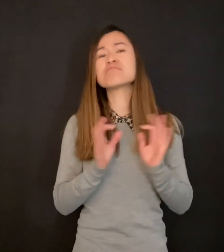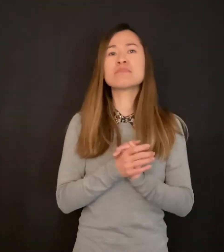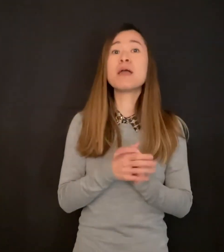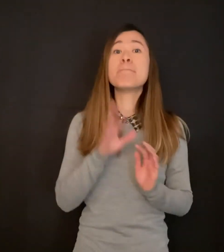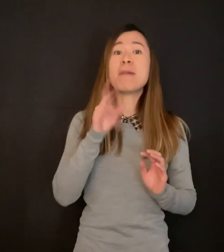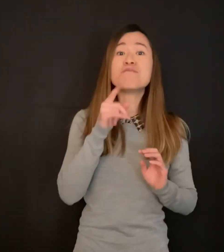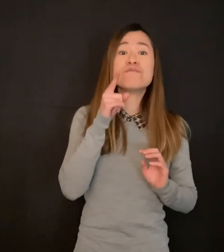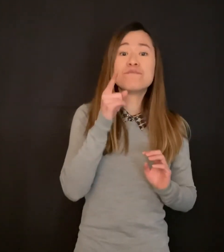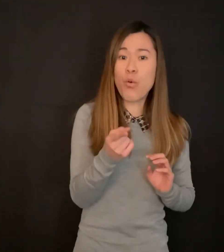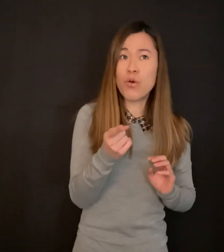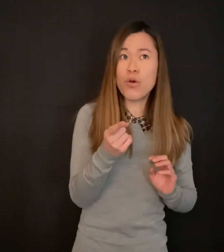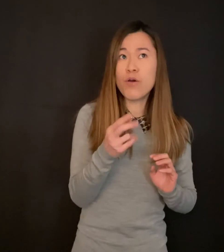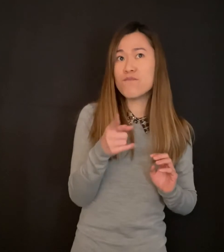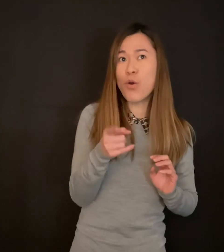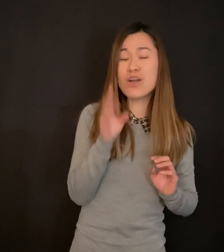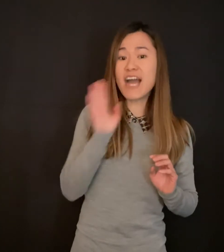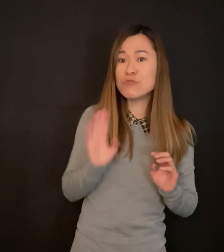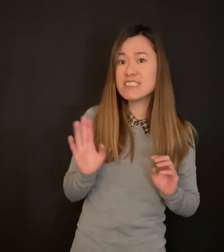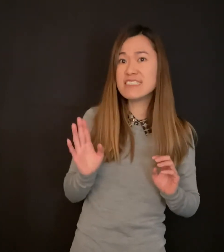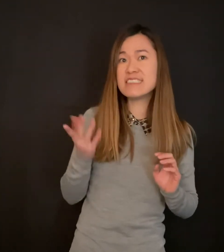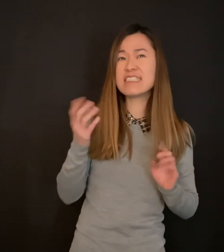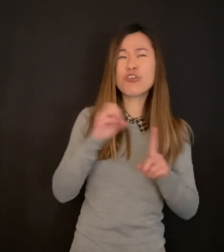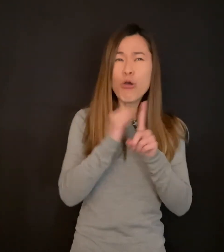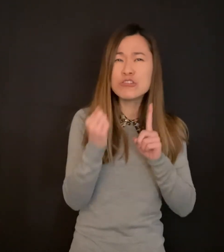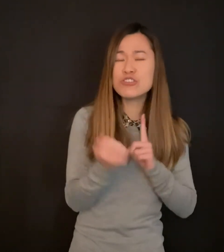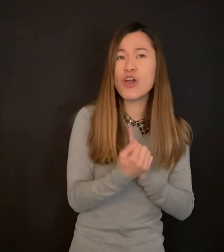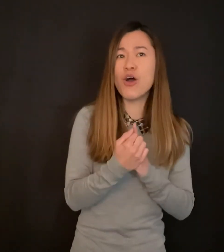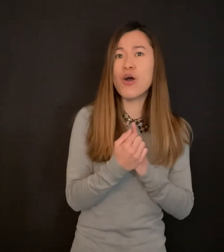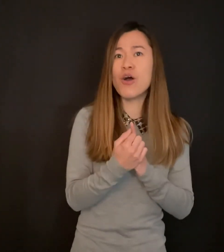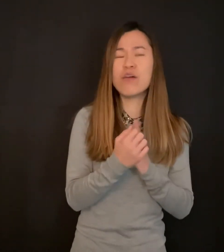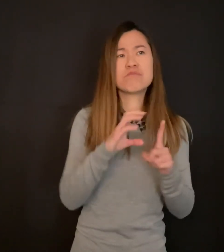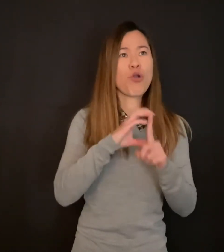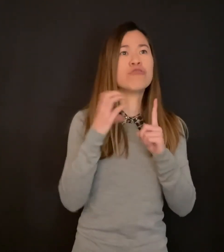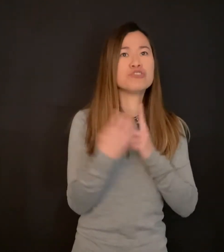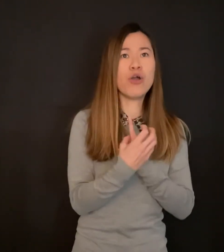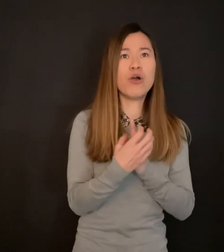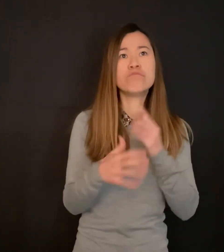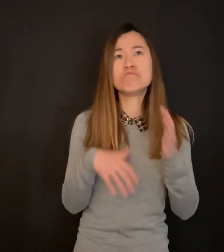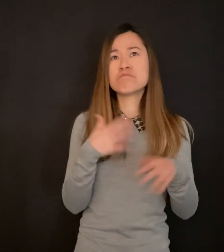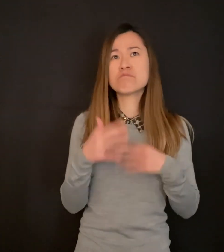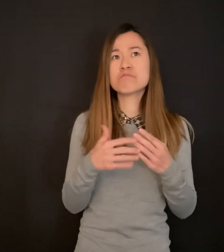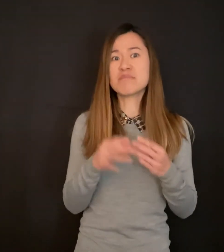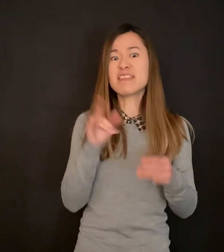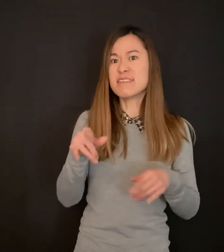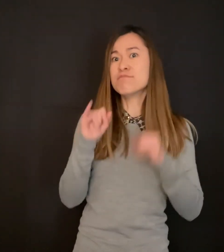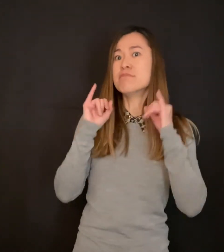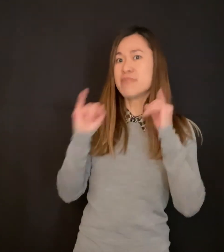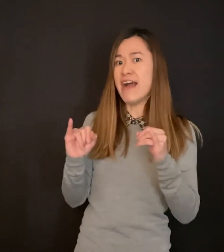When the relationship wasn't working they discussed how to go about it and